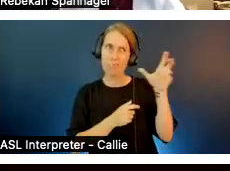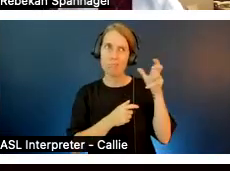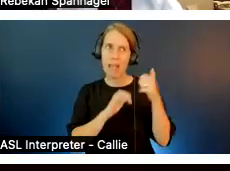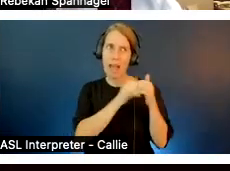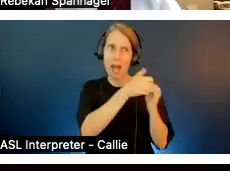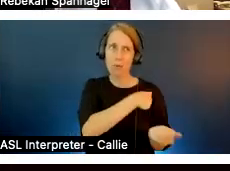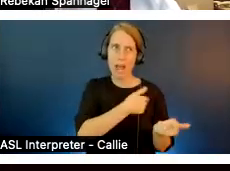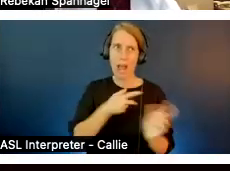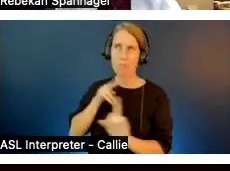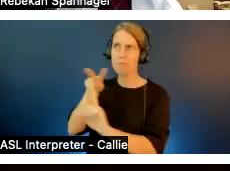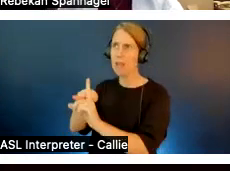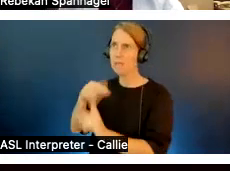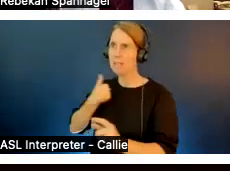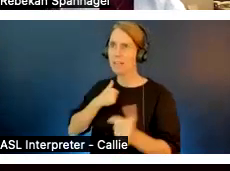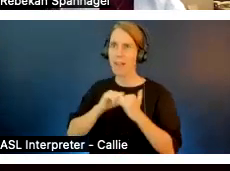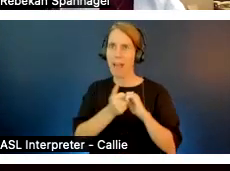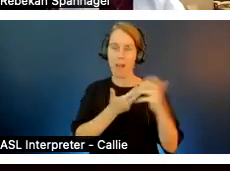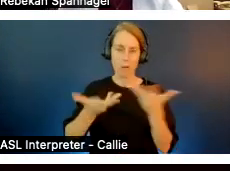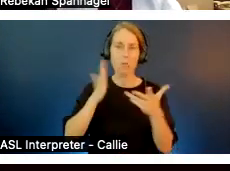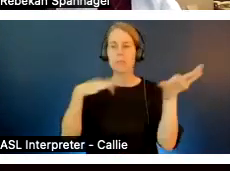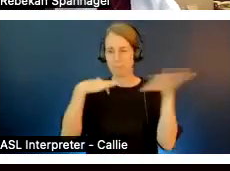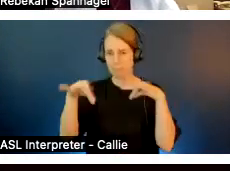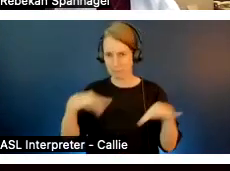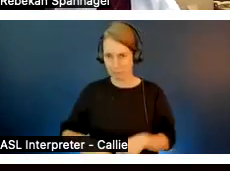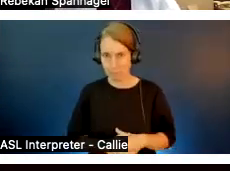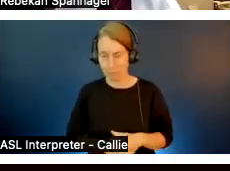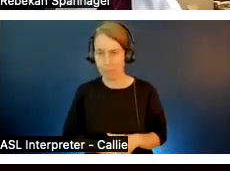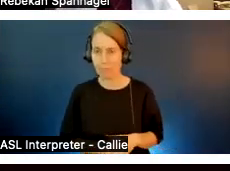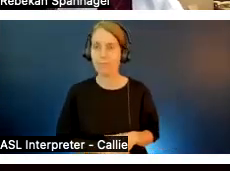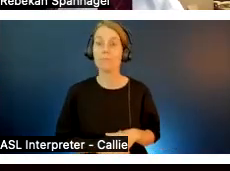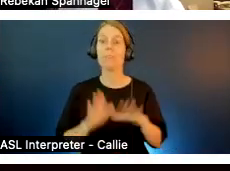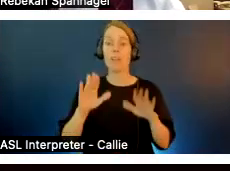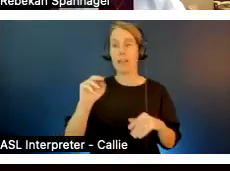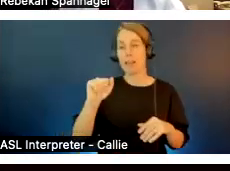it over to anna maria for a moment [anna maria] okay you know one of the things we talked about